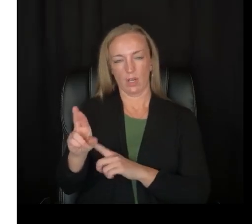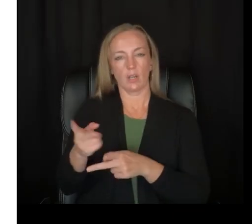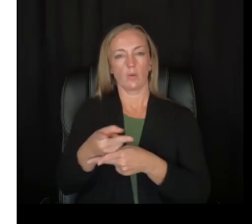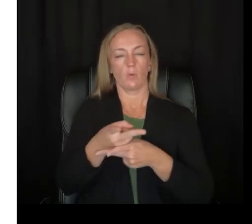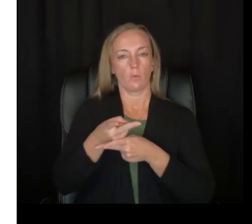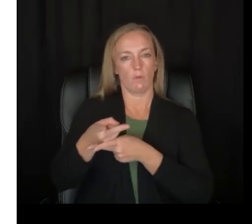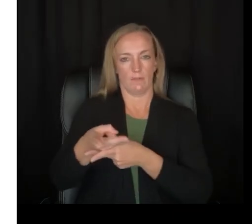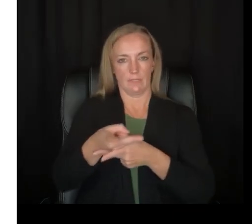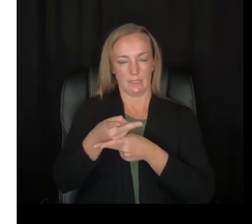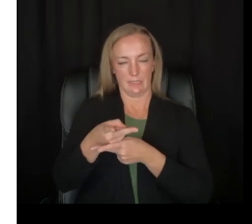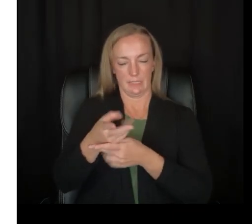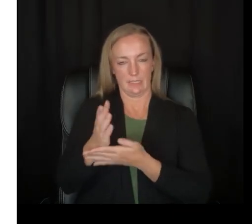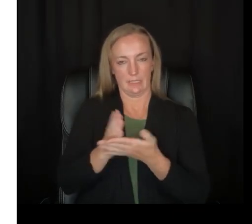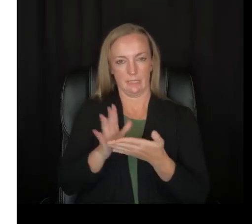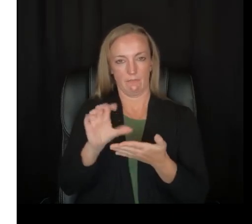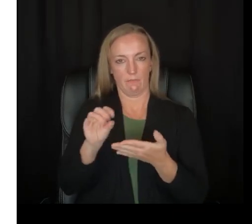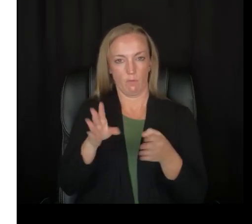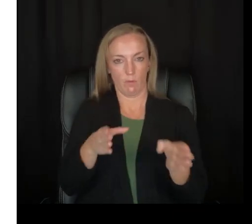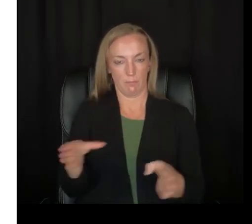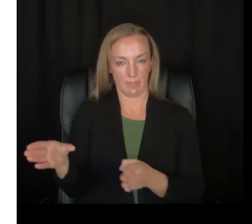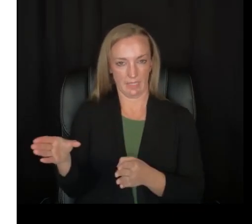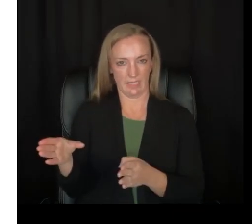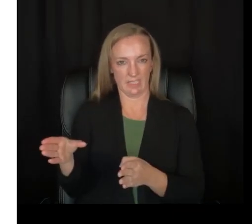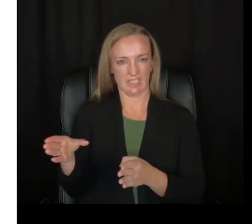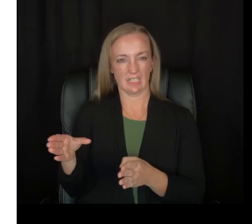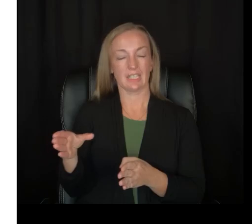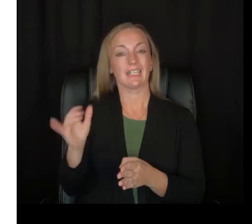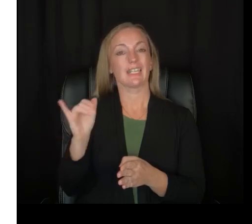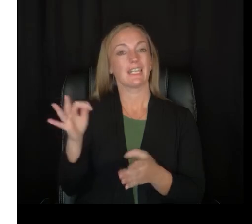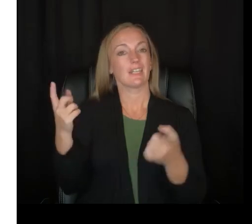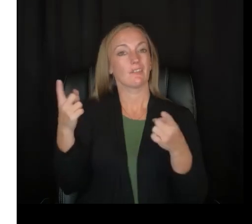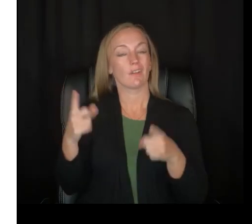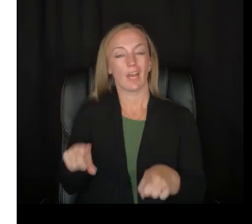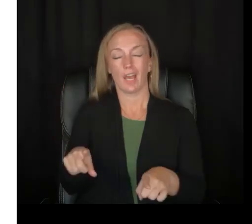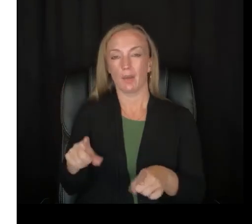oversee Section 5O4 plans, and they'll investigate allegations